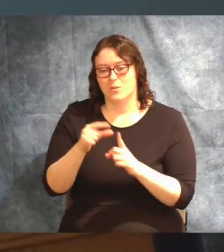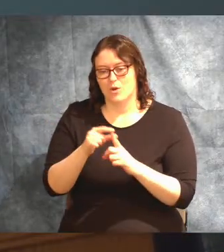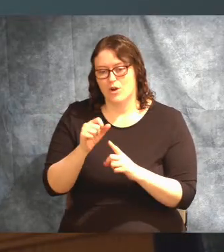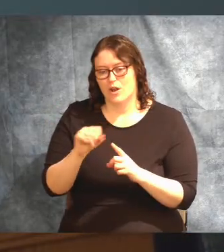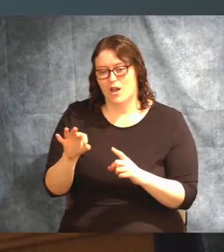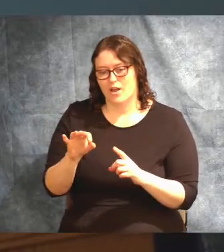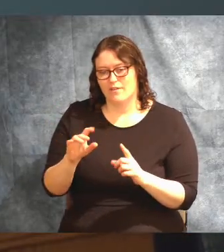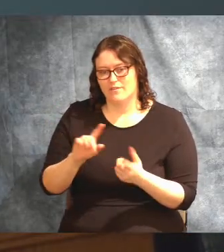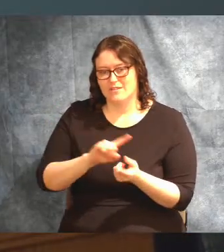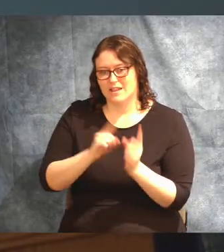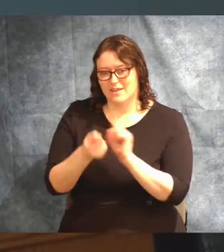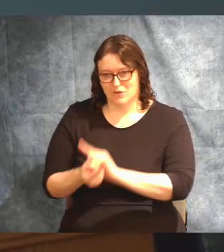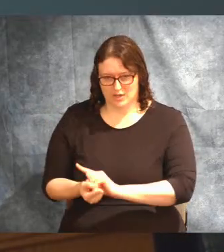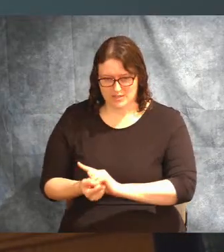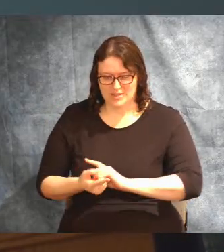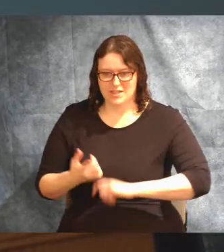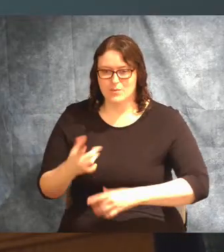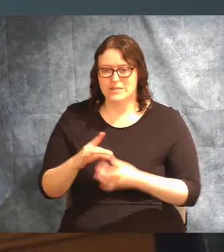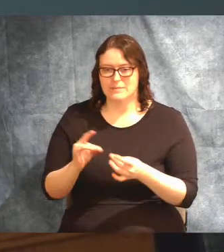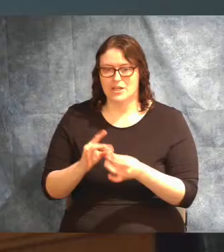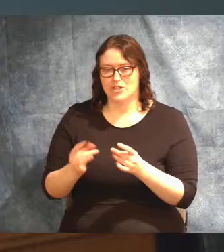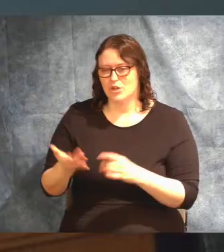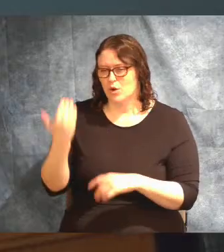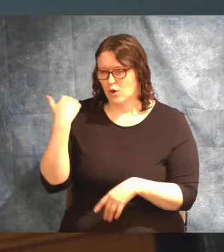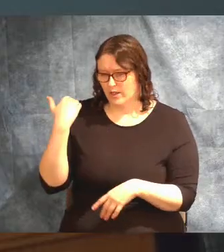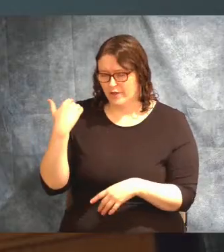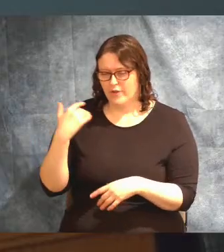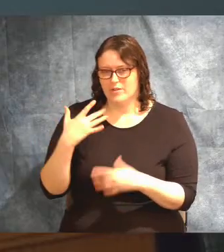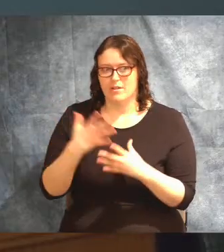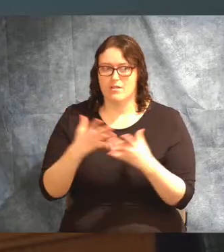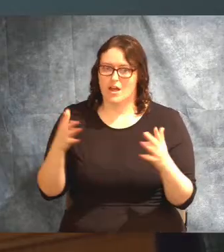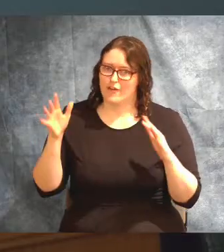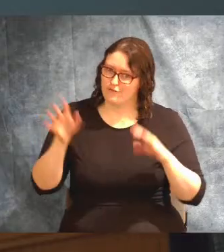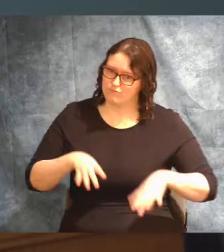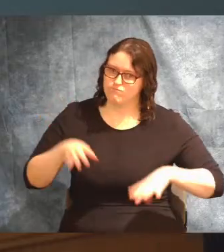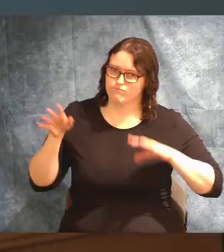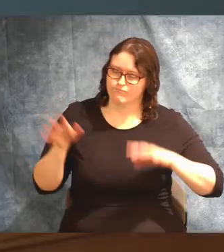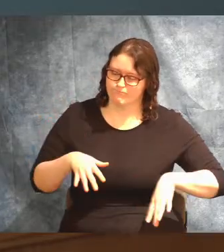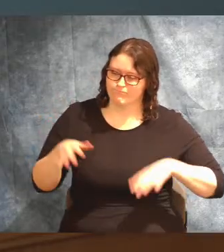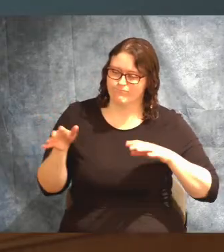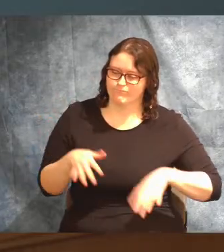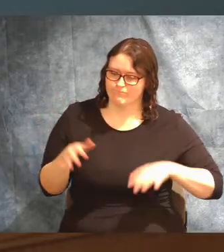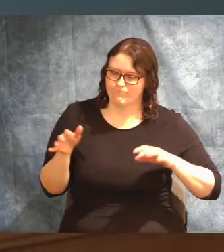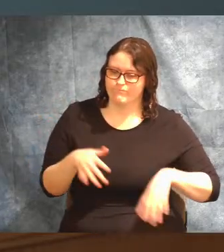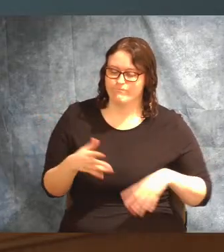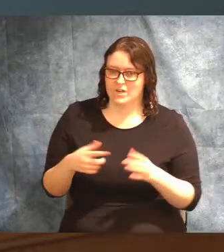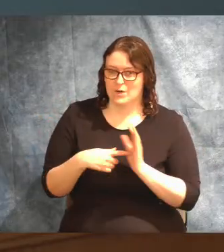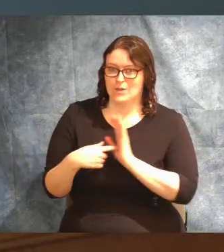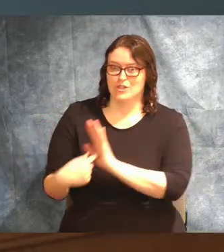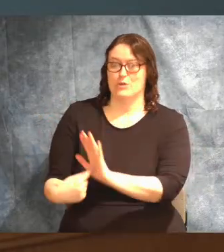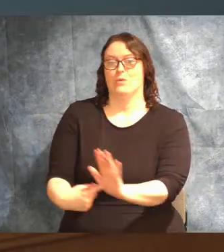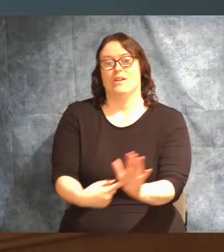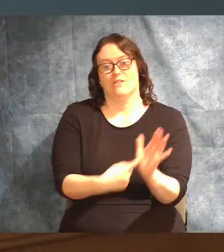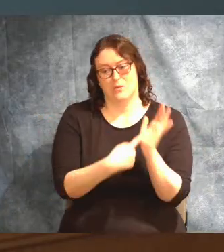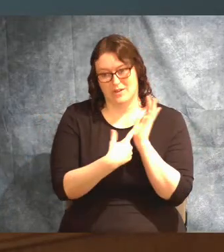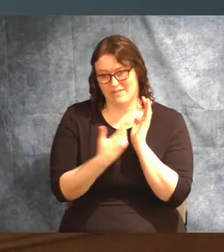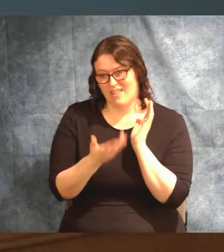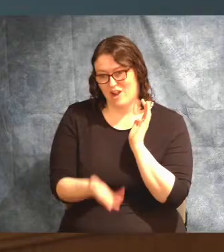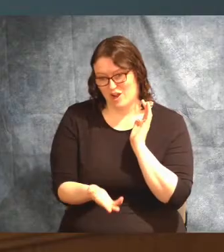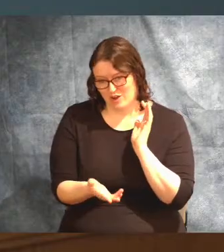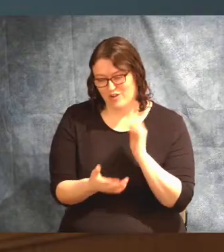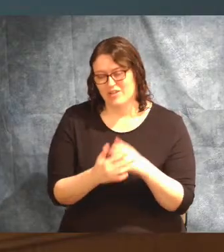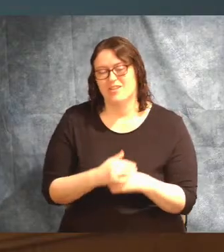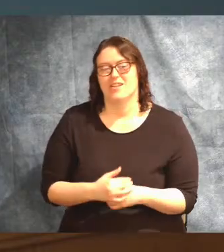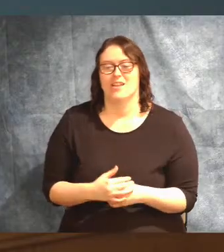it was mentioned earlier lots of rain. we showed all the pe people that were there and fortunately